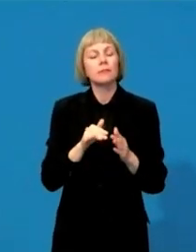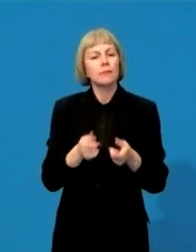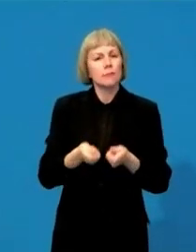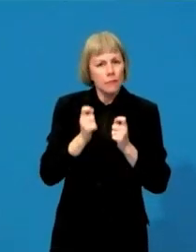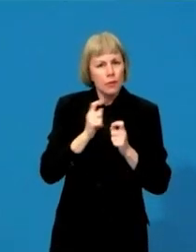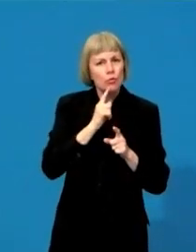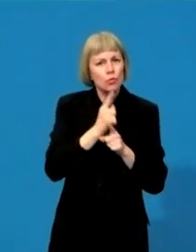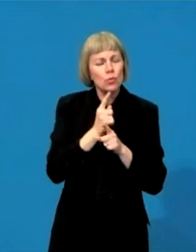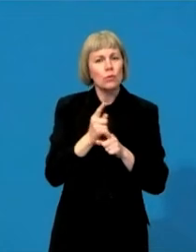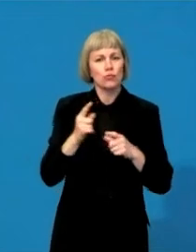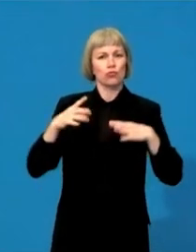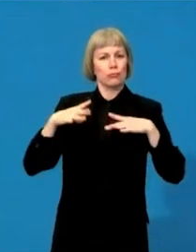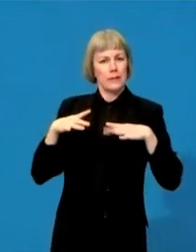What does respite look to you?